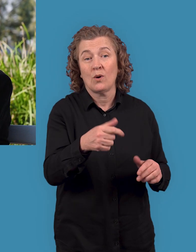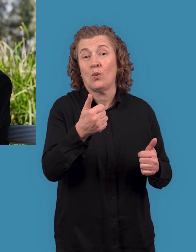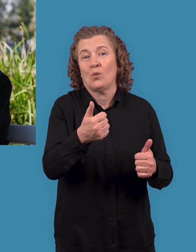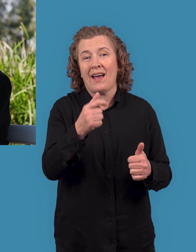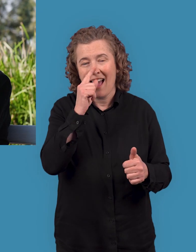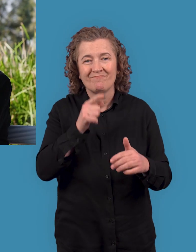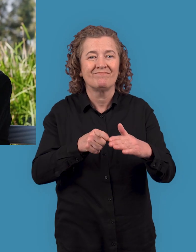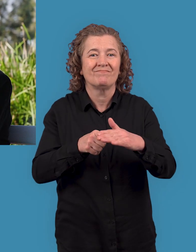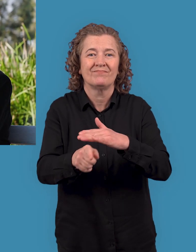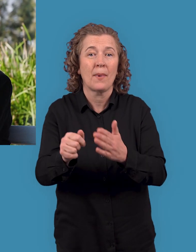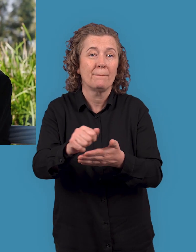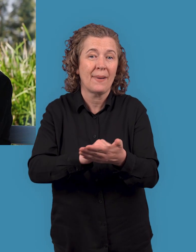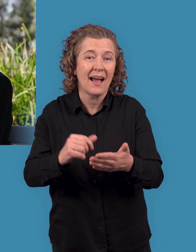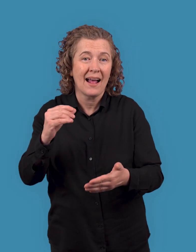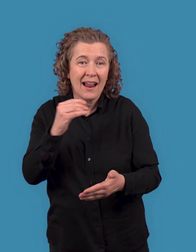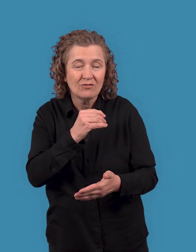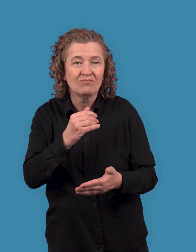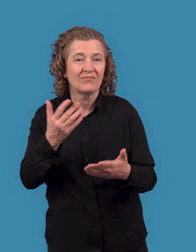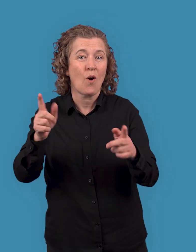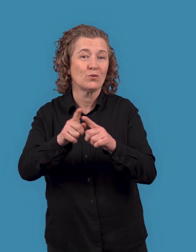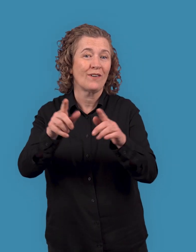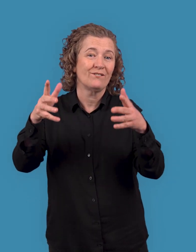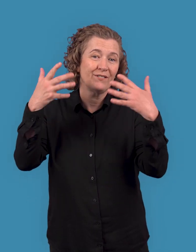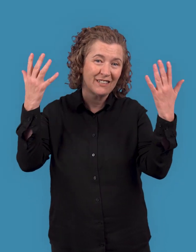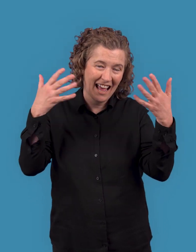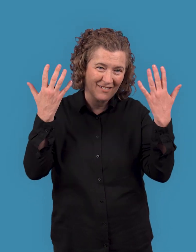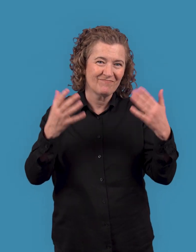This is a good time to get some food and fresh air.